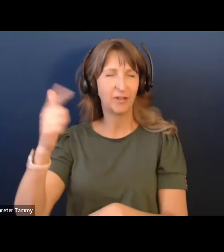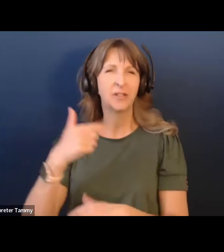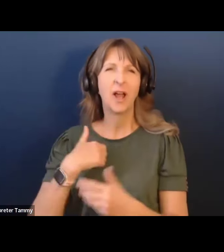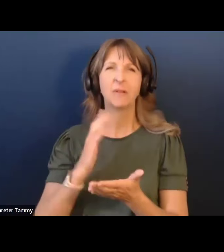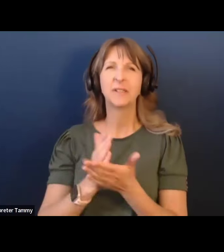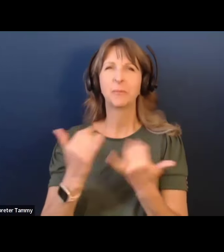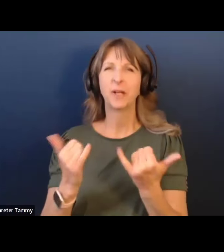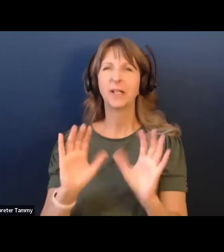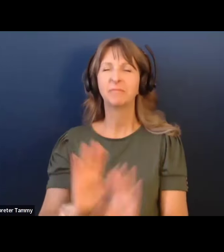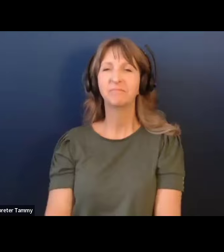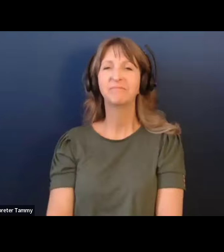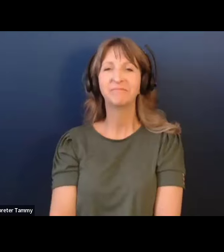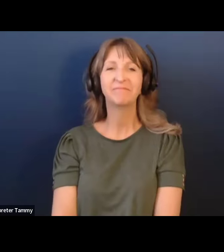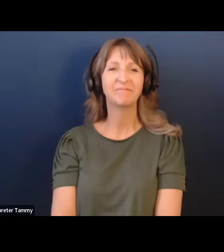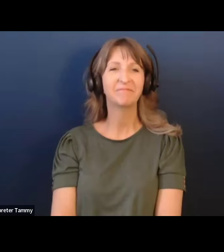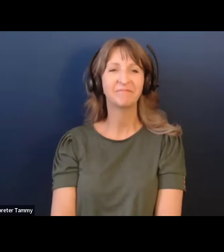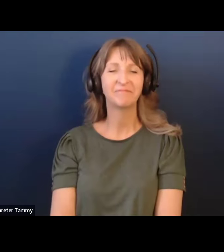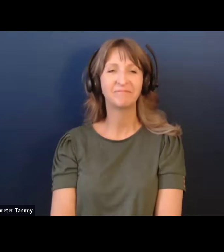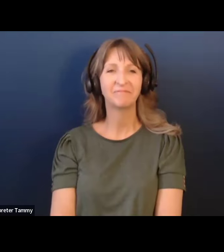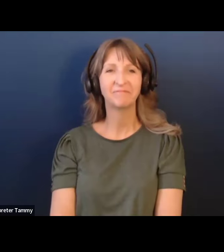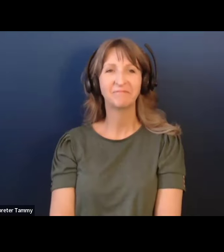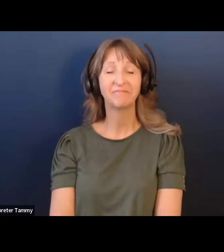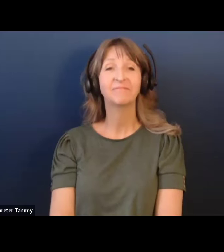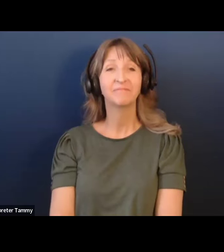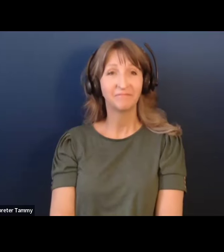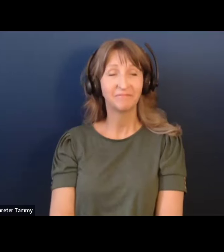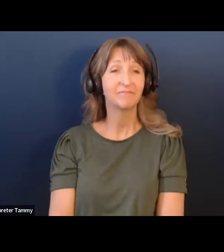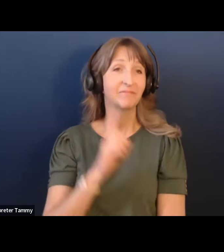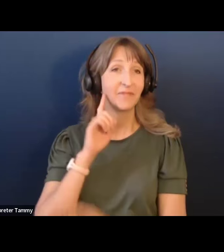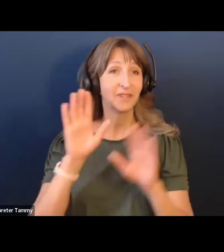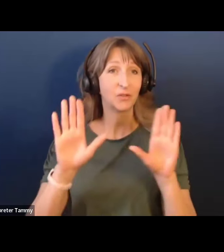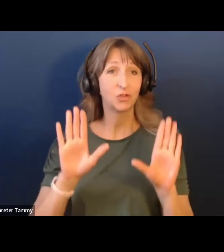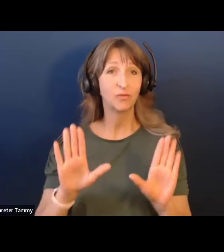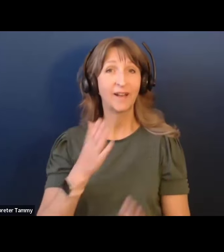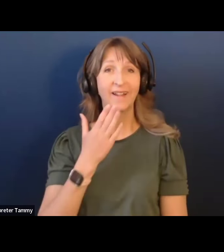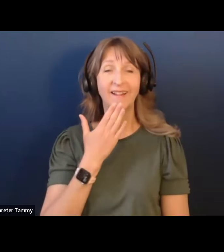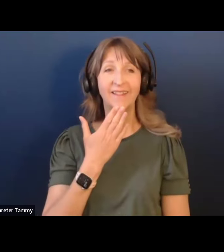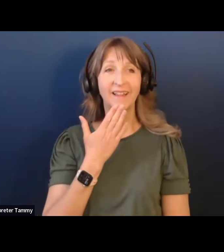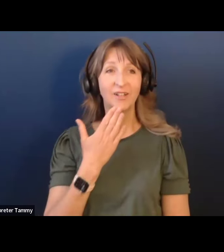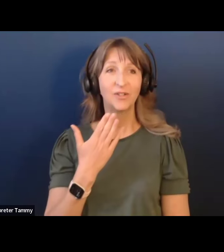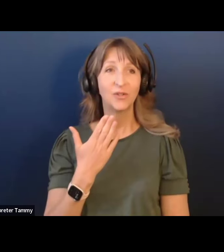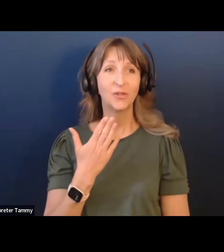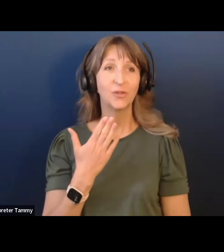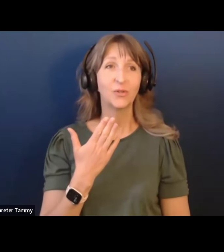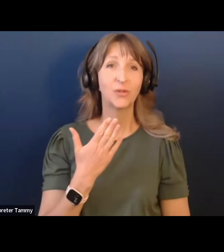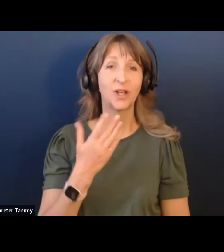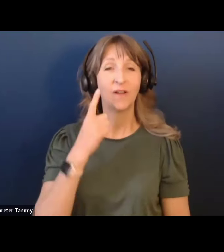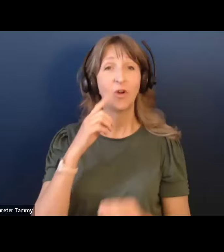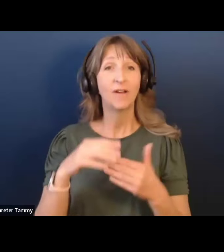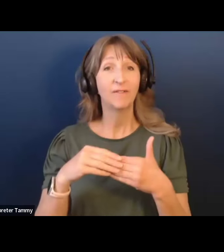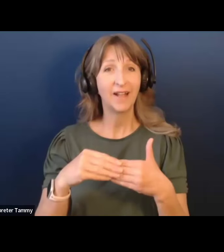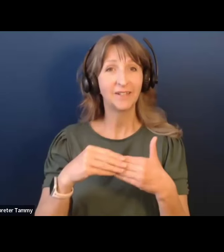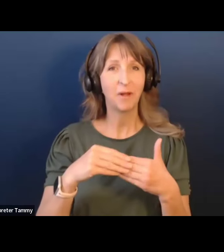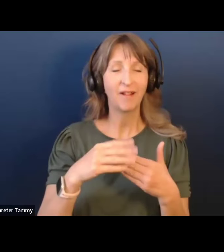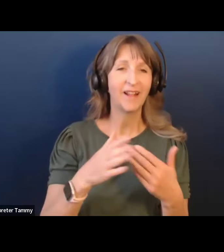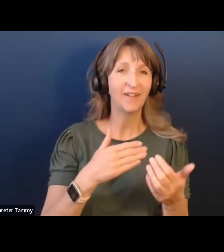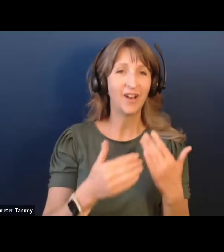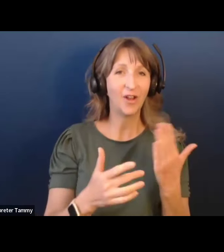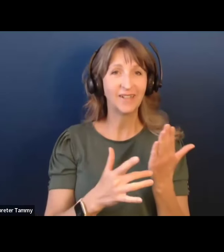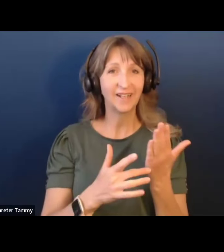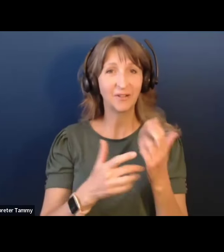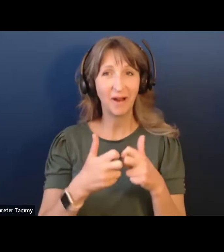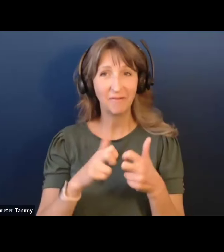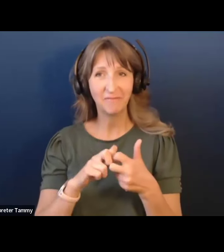Thank you so much for being flexible with our technical difficulties and I think we lost Lily